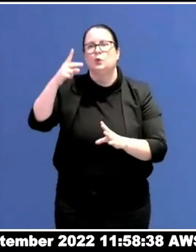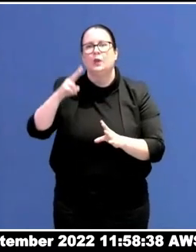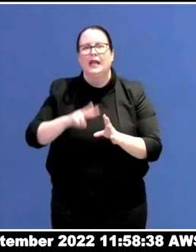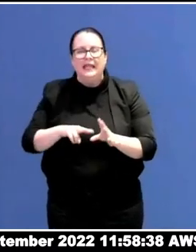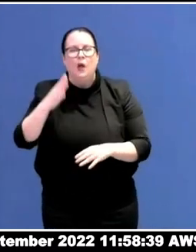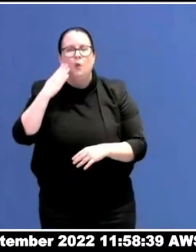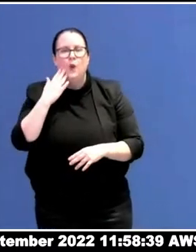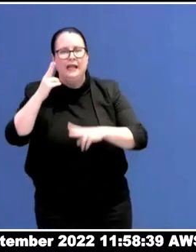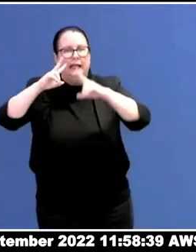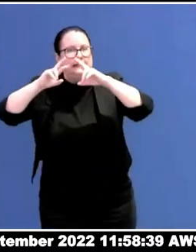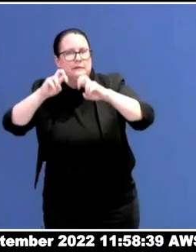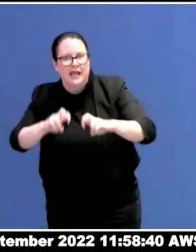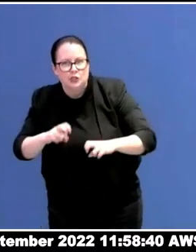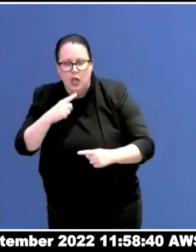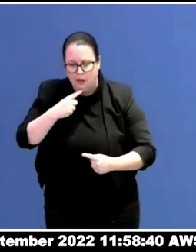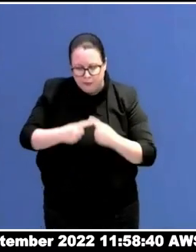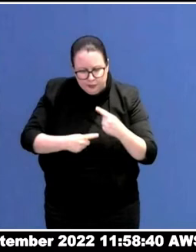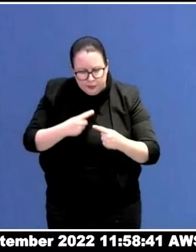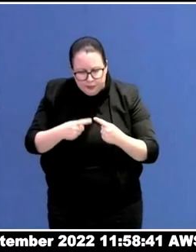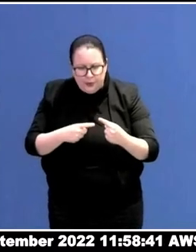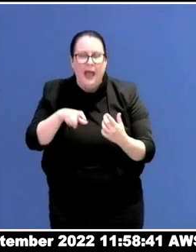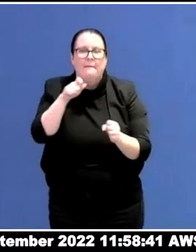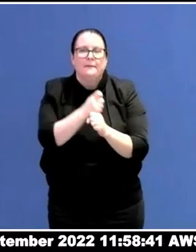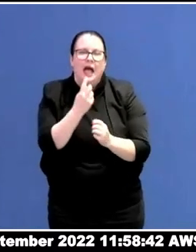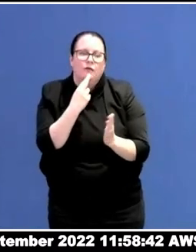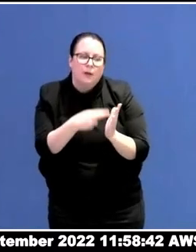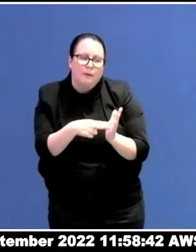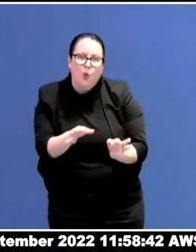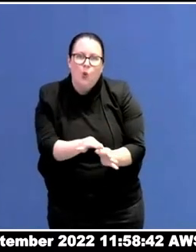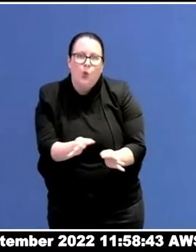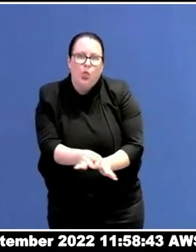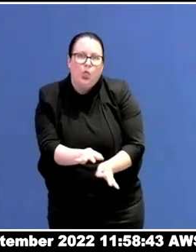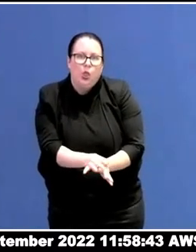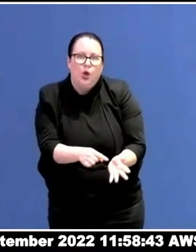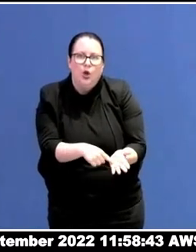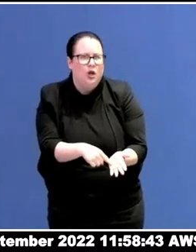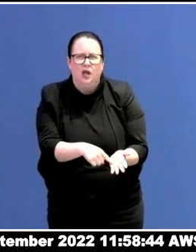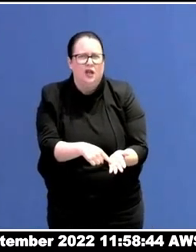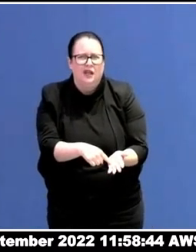Custodial Services finally releases his report. Because after then, the fact is over and done with.